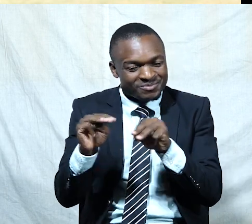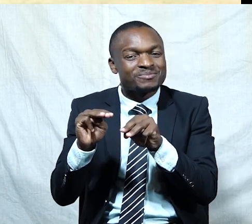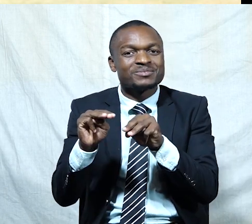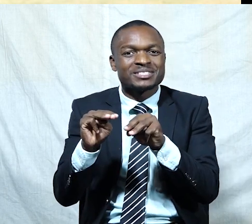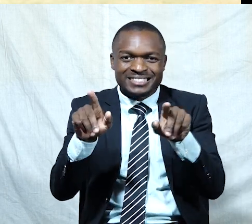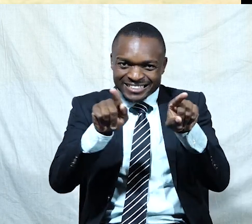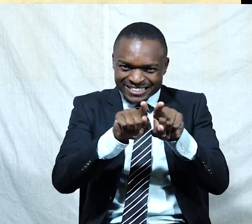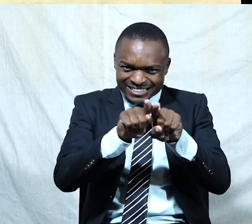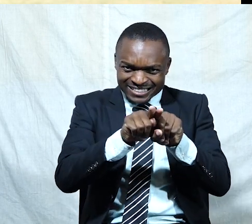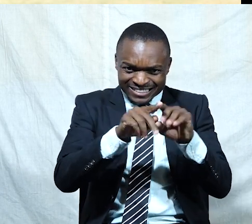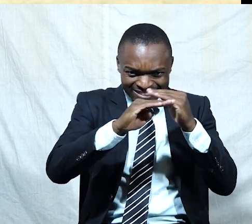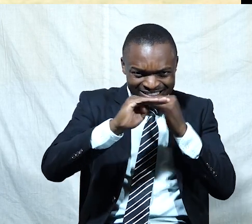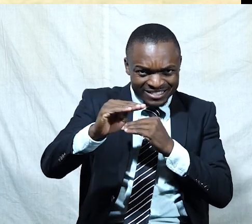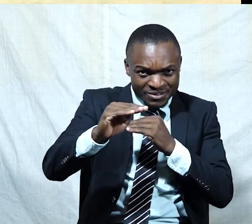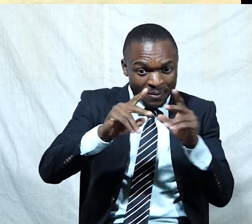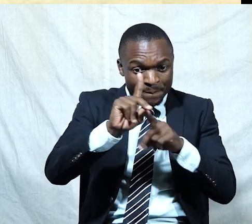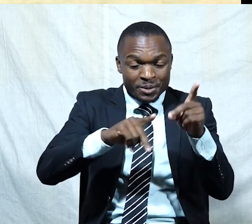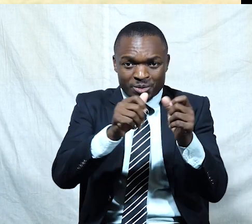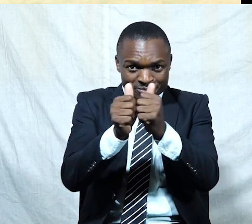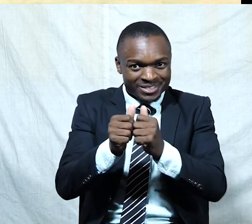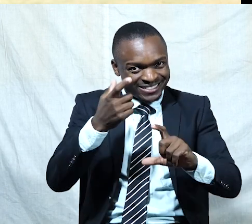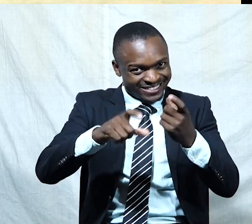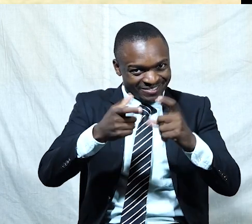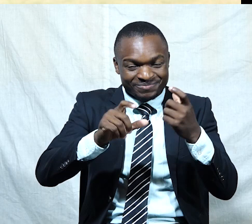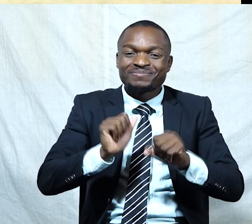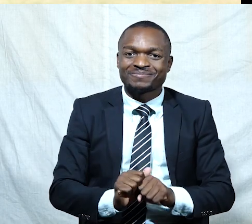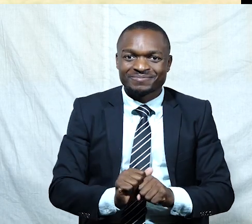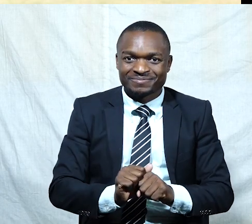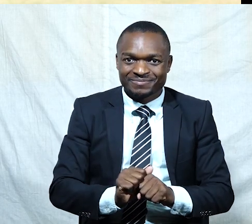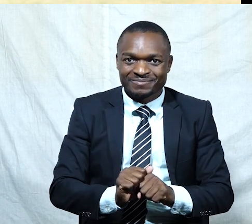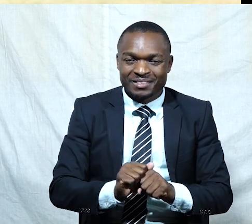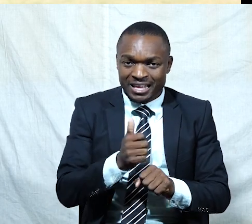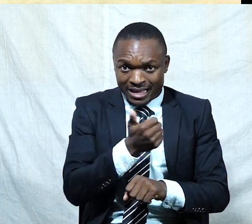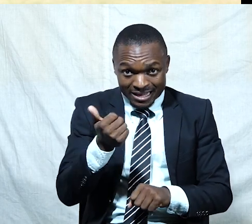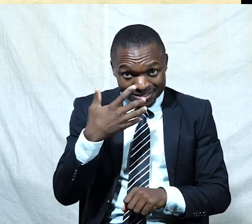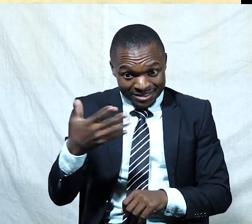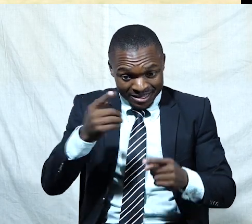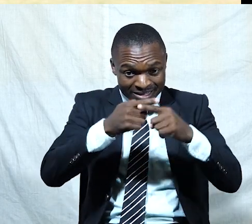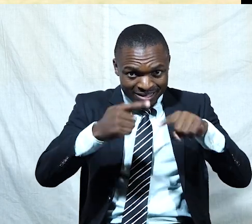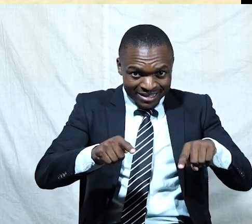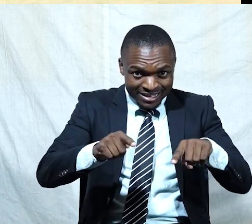same pace with the people living with disabilities. Hence anything that is happening in the House,